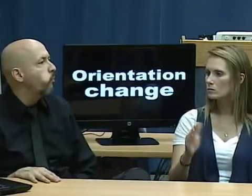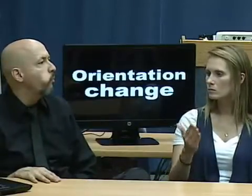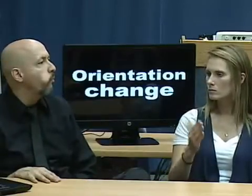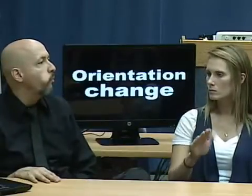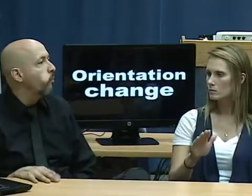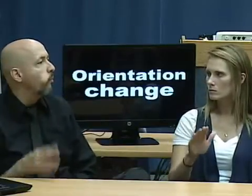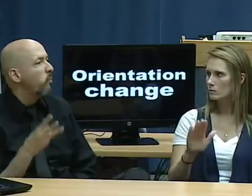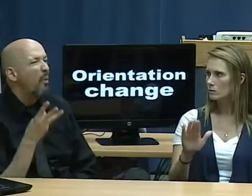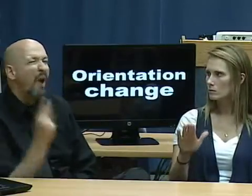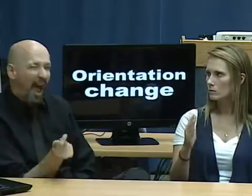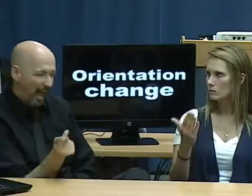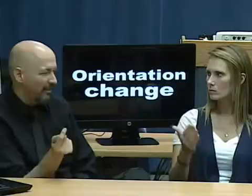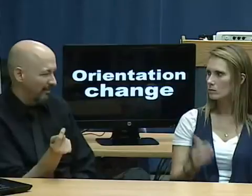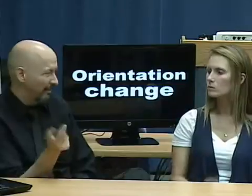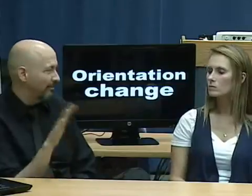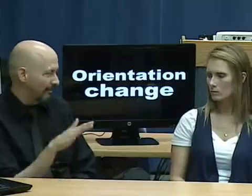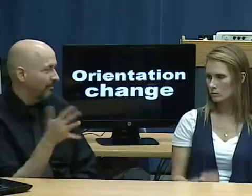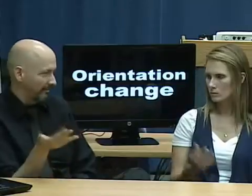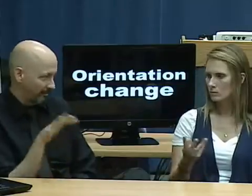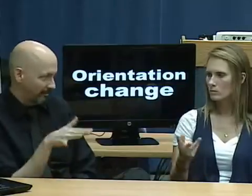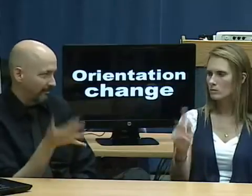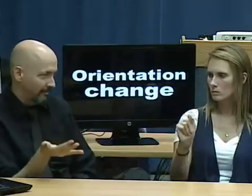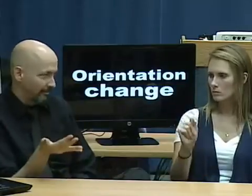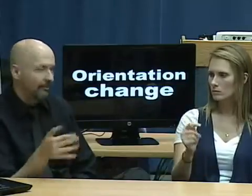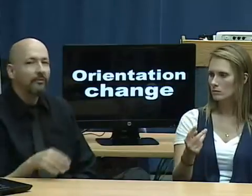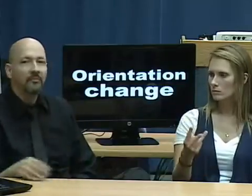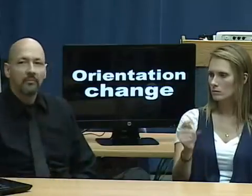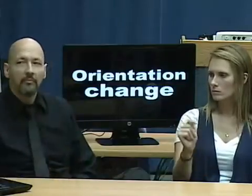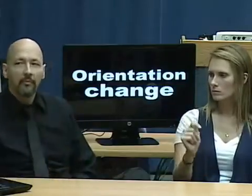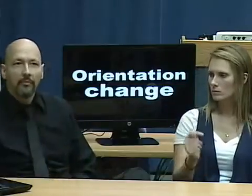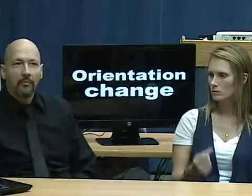Palm orientation. #WHAT. The orientation is different.